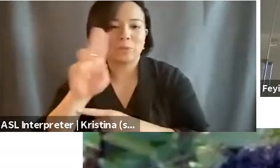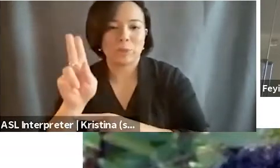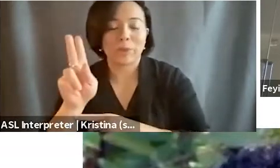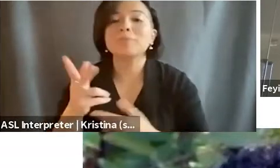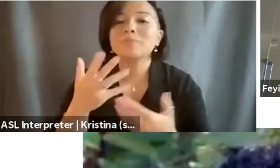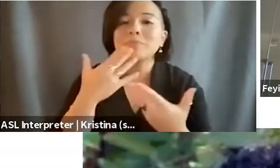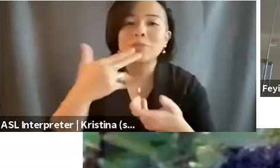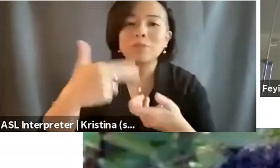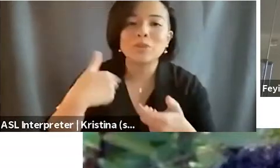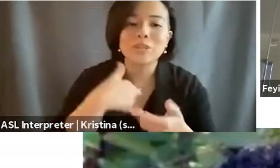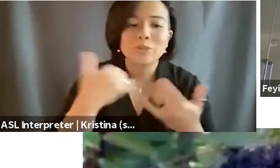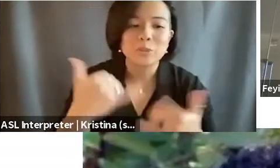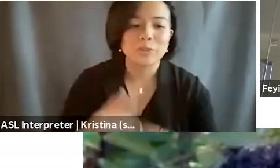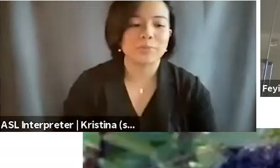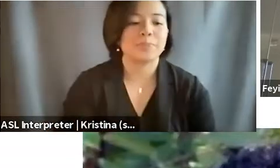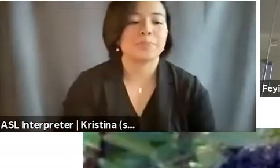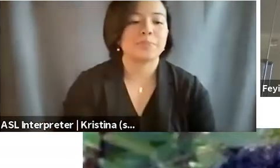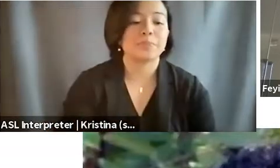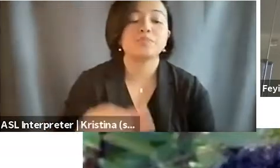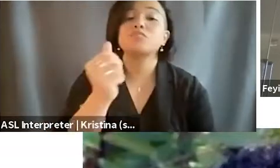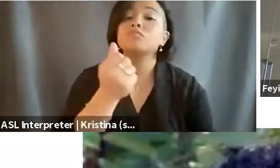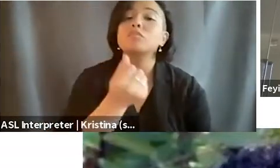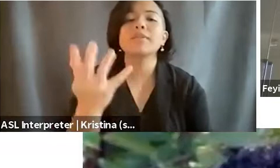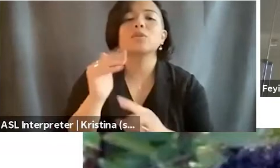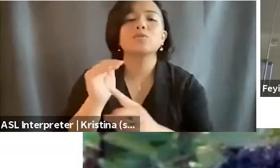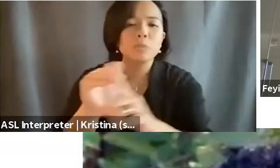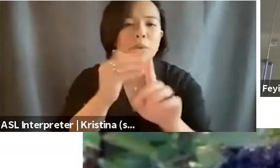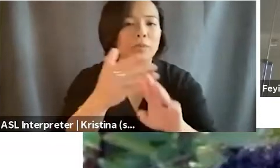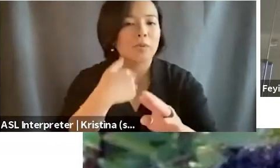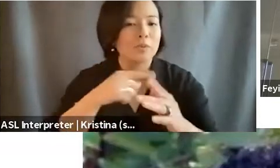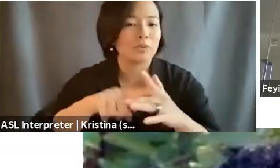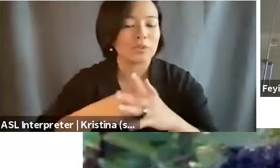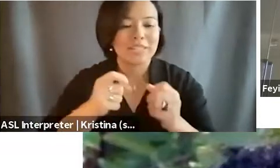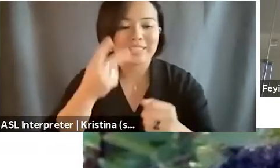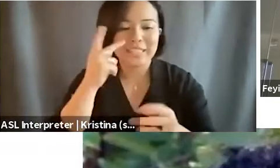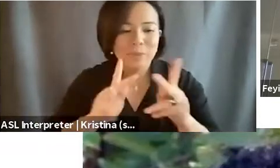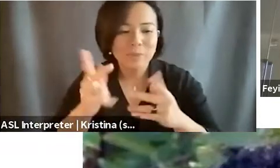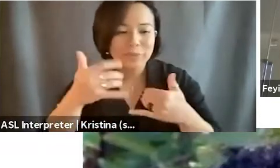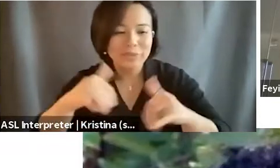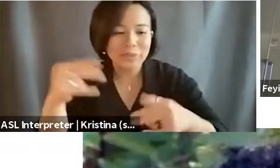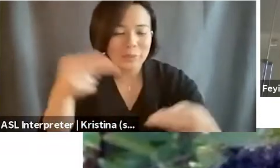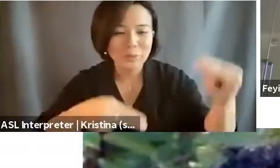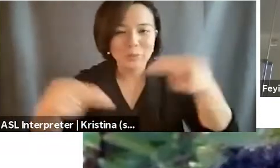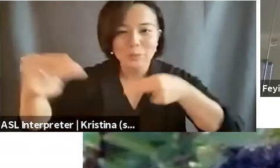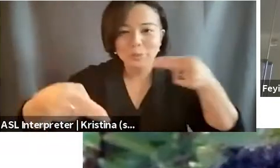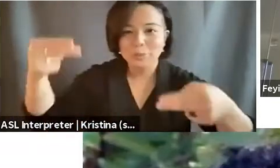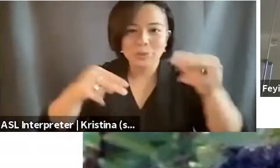Thank you for joining us today. A few reminders before we get started, and I can see, people are still joining.